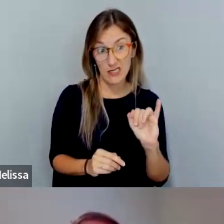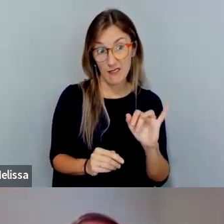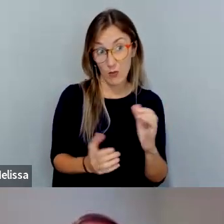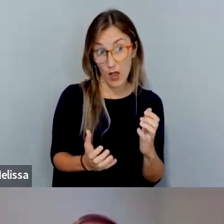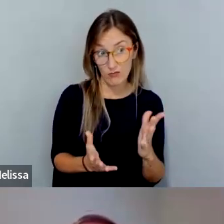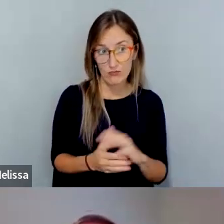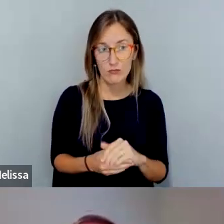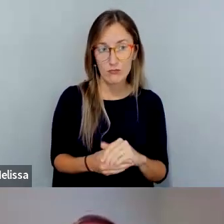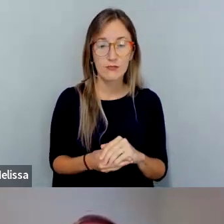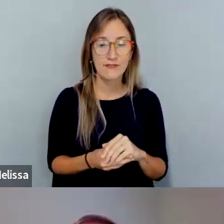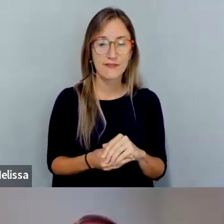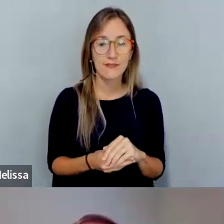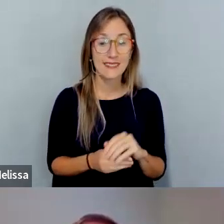Could you share with us your favorite season and if you would like to share